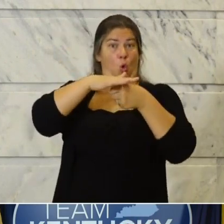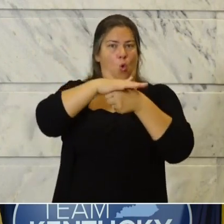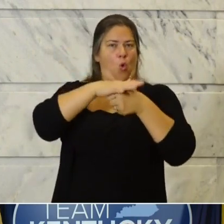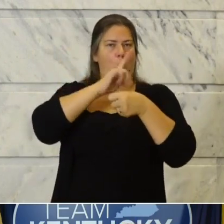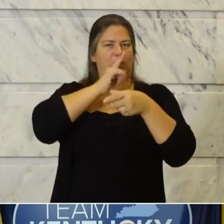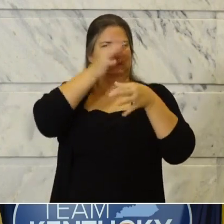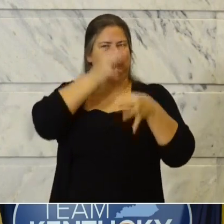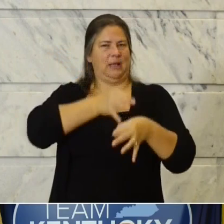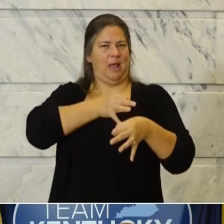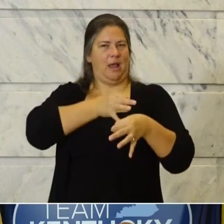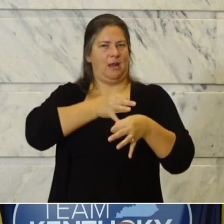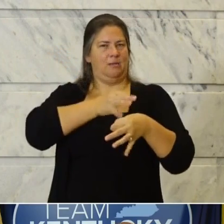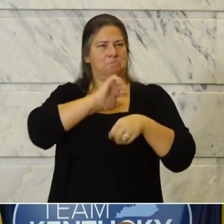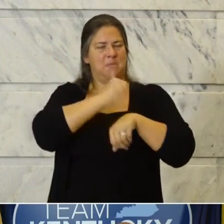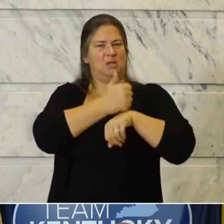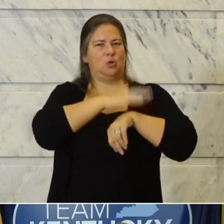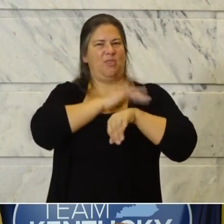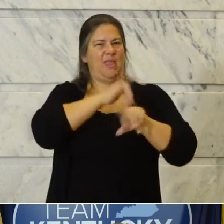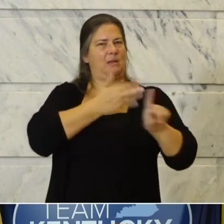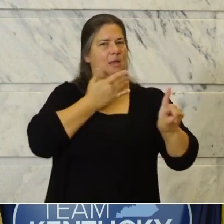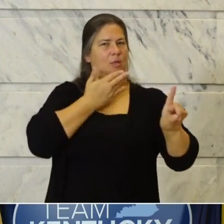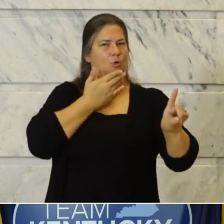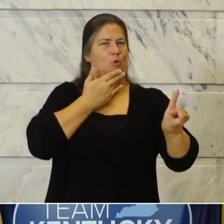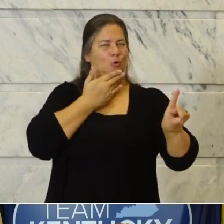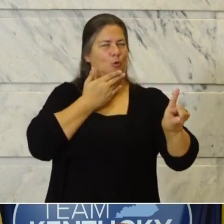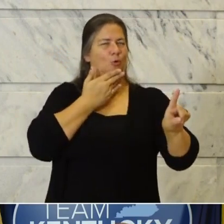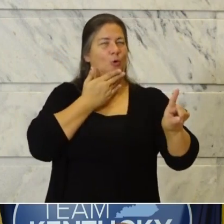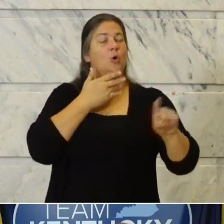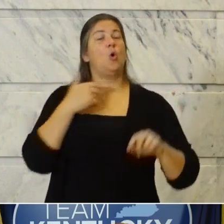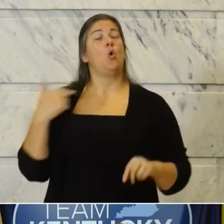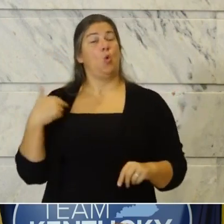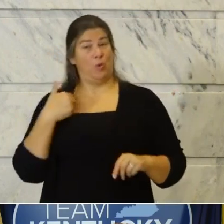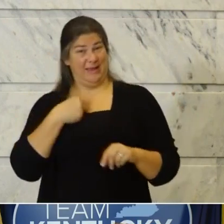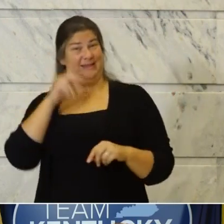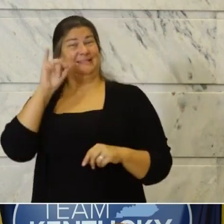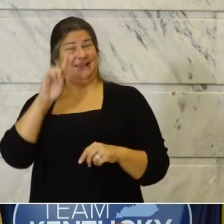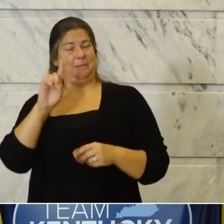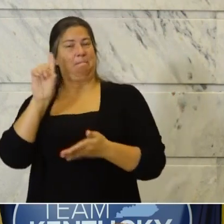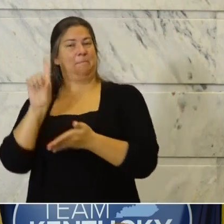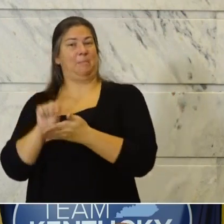document a short list of things for you to consider things that have to do with